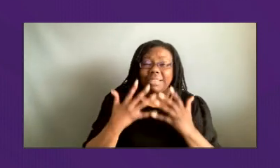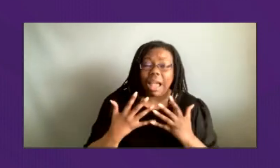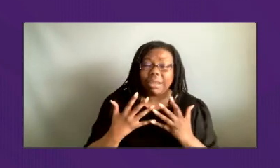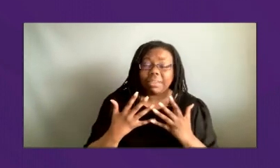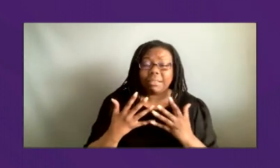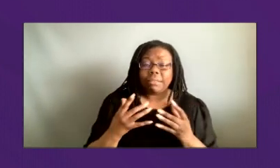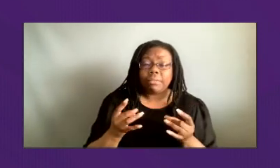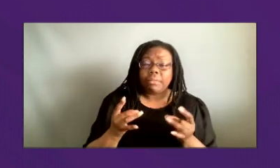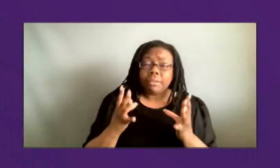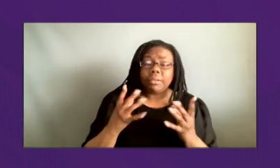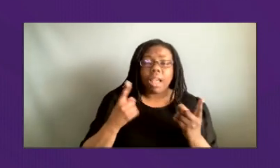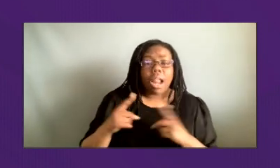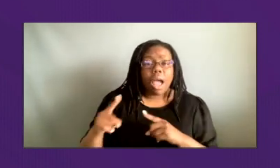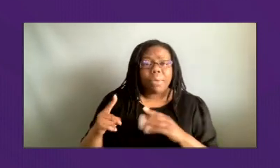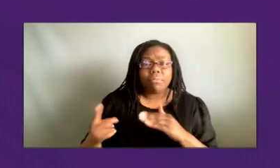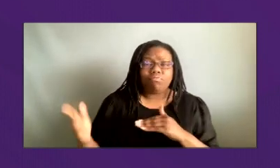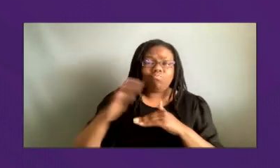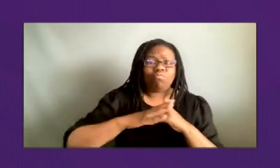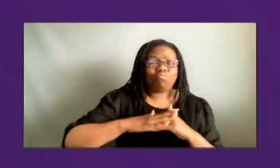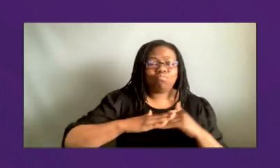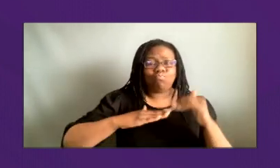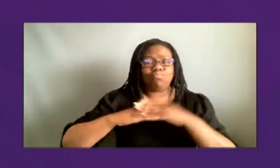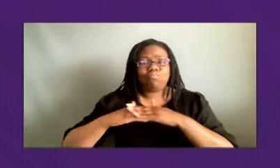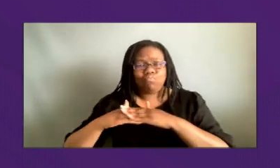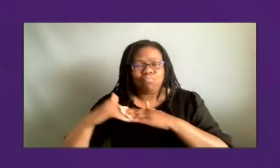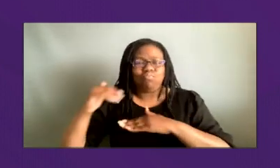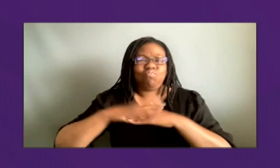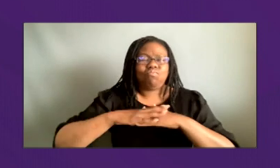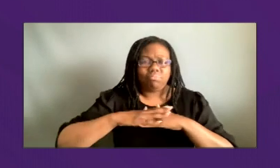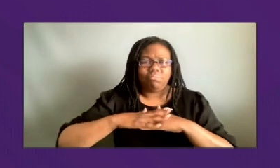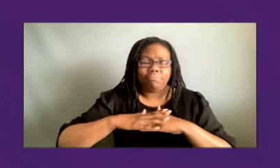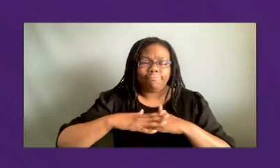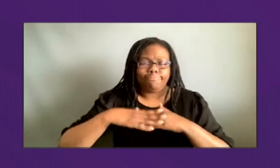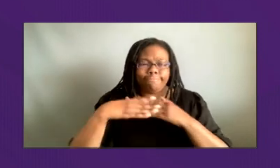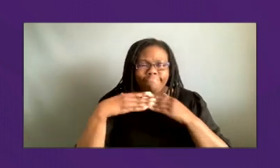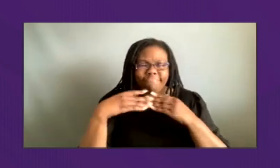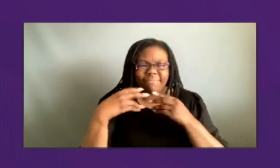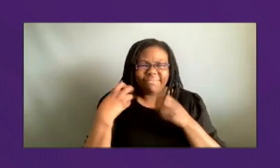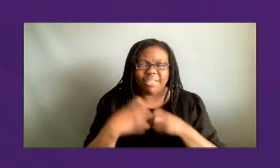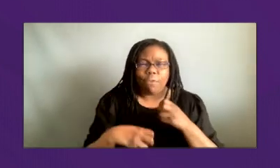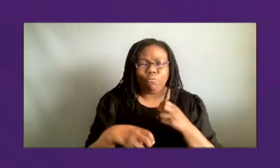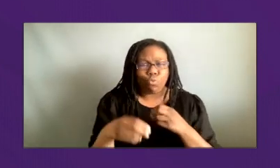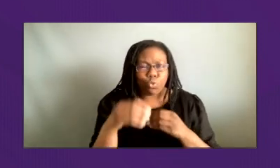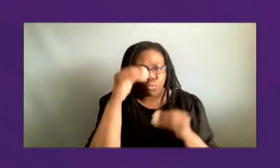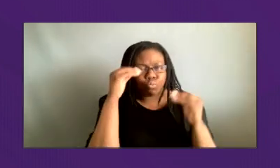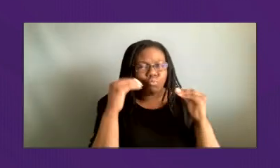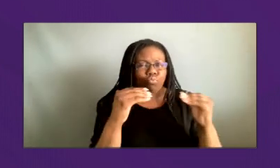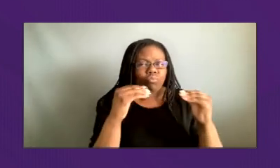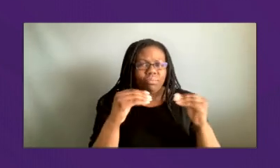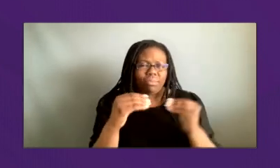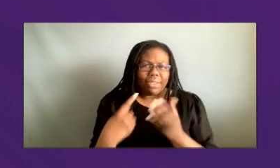the topic of forced removal. So to address this, we start off with a complex yet simple question.